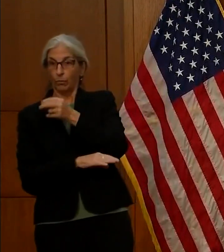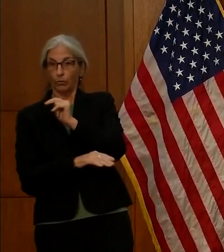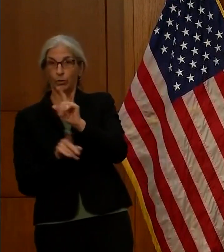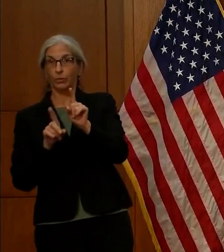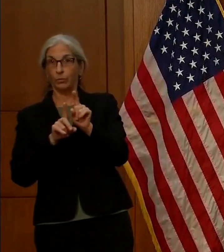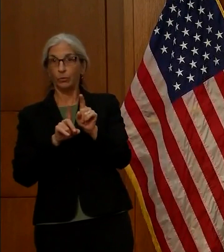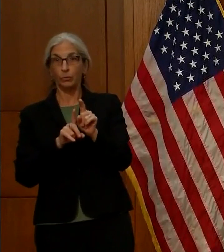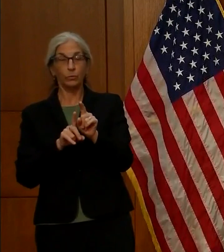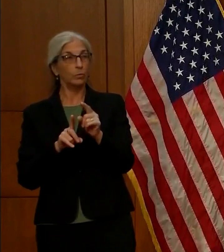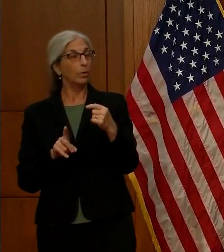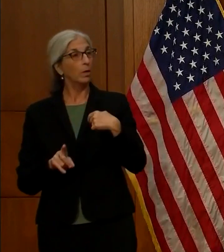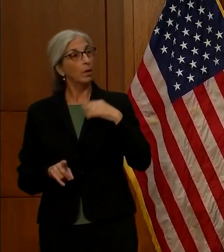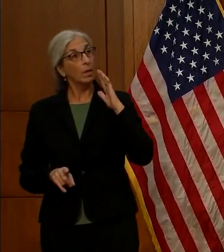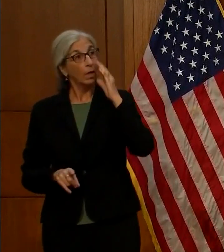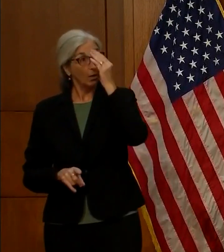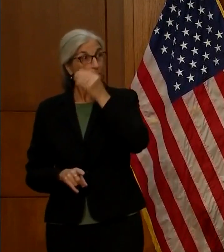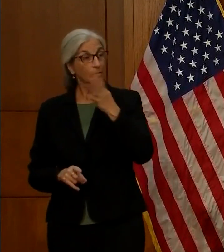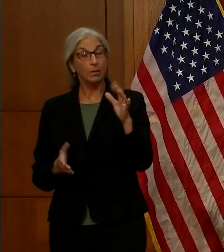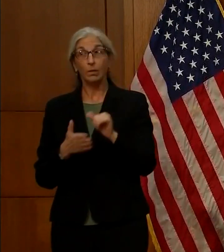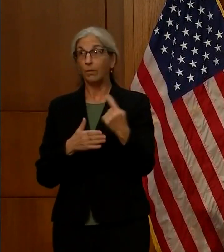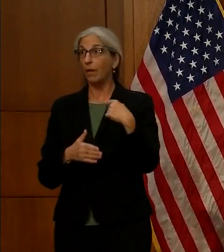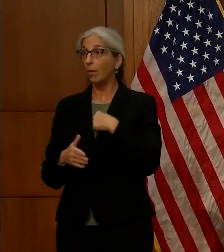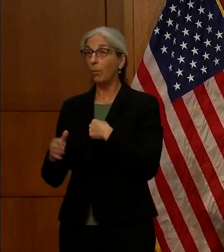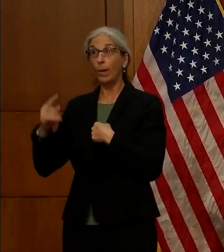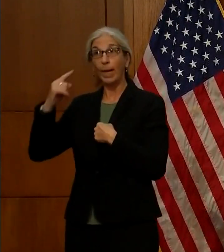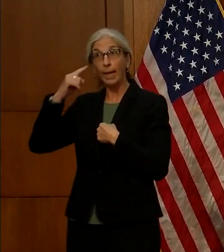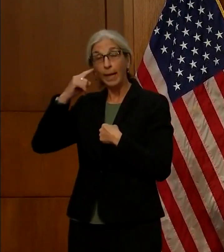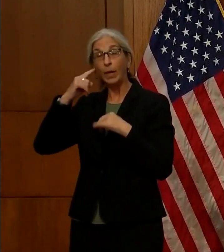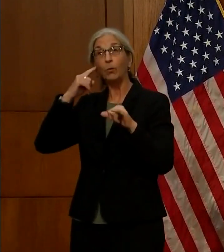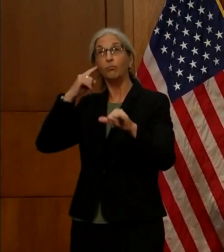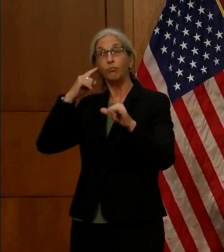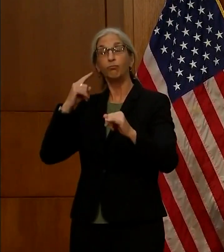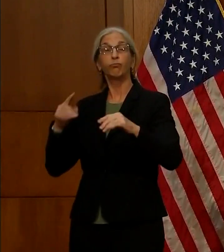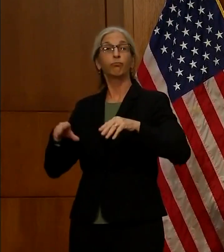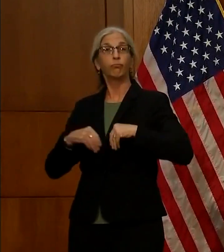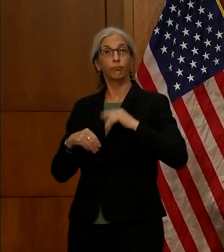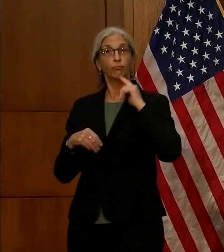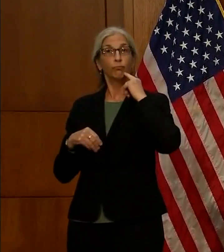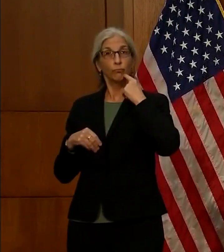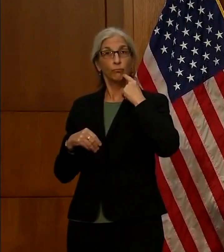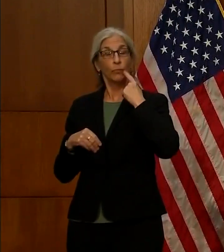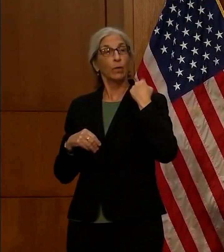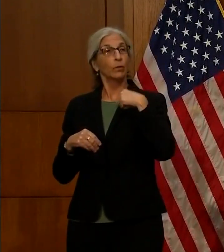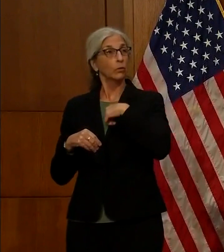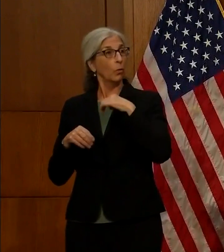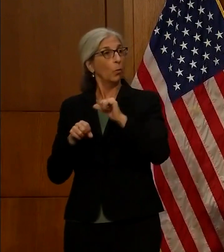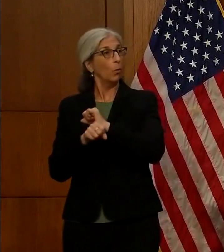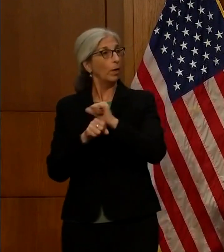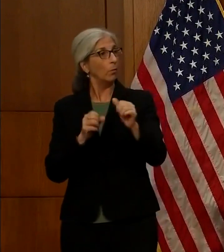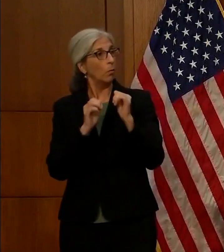HAD THREATS PRIOR TO IT TO JANUARY AND- AND I'LL JUST TELL YOU THAT. WE TAKE THE THREAT